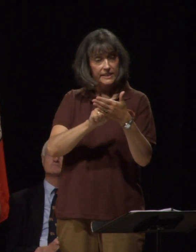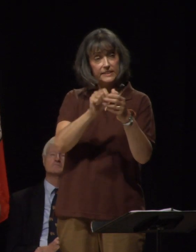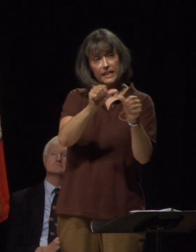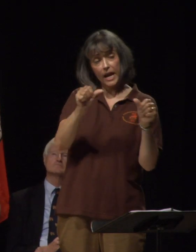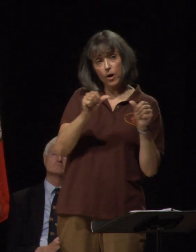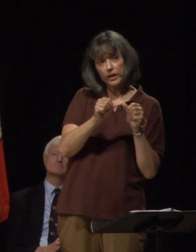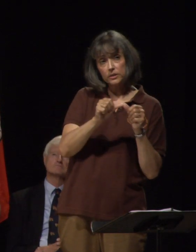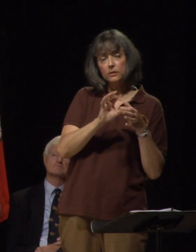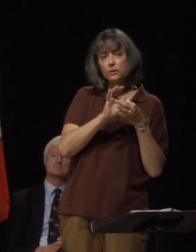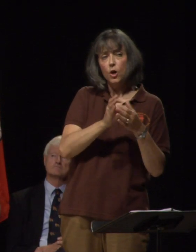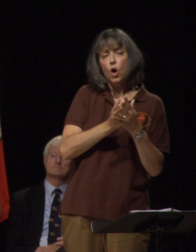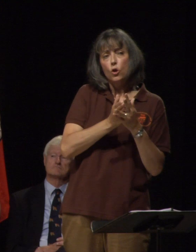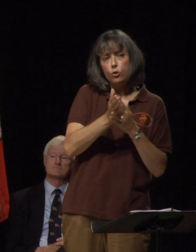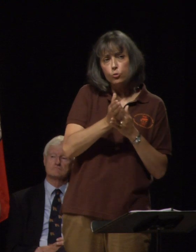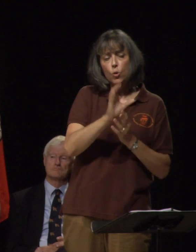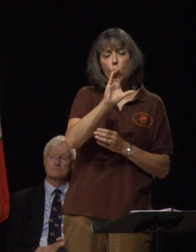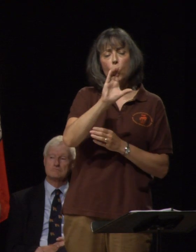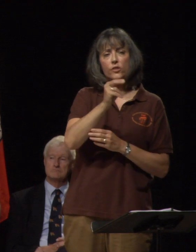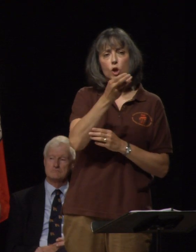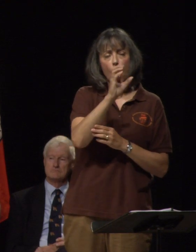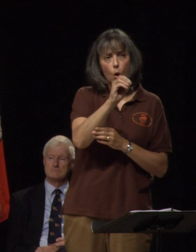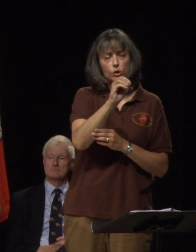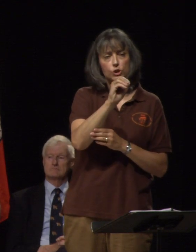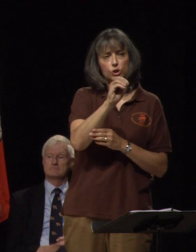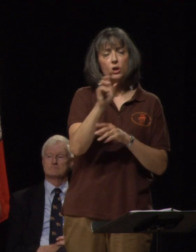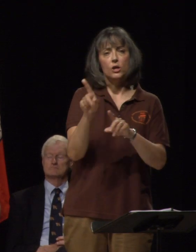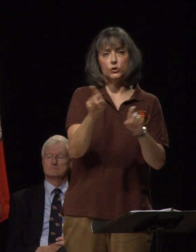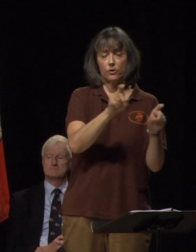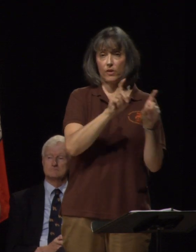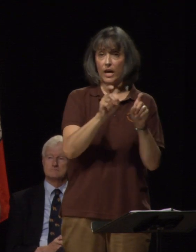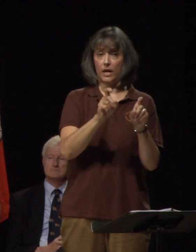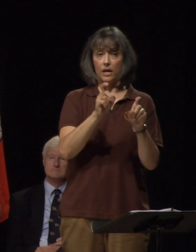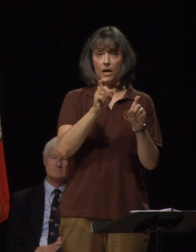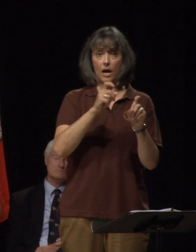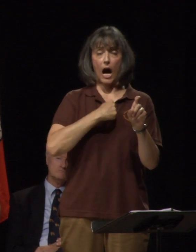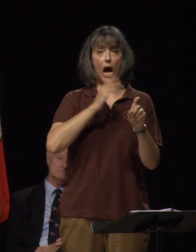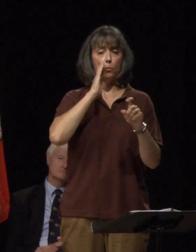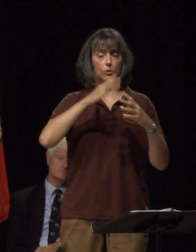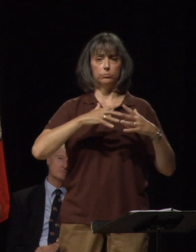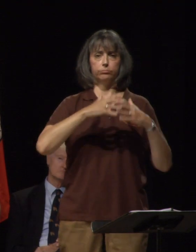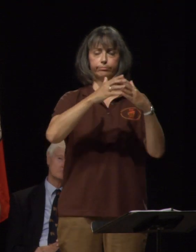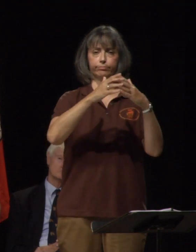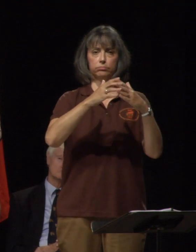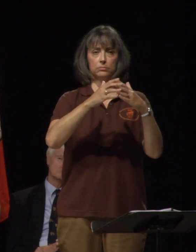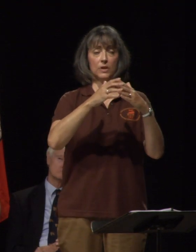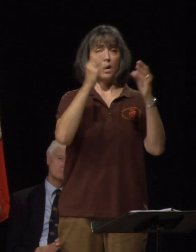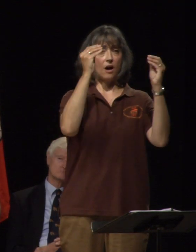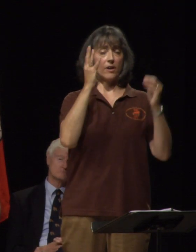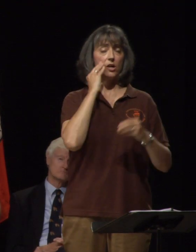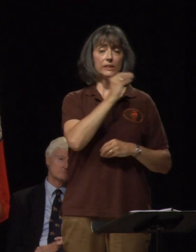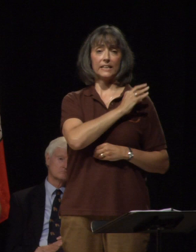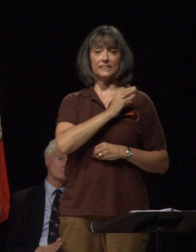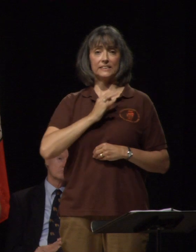"ADVANCING FACULTY AND STAFF SUCCESS TASKFORCE". CO-CHAIRED BY LYNN WILD,